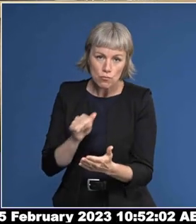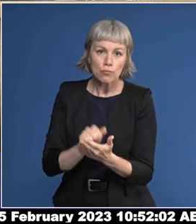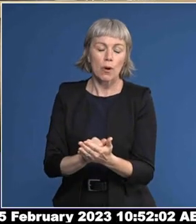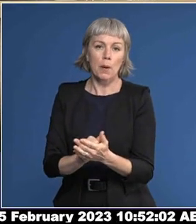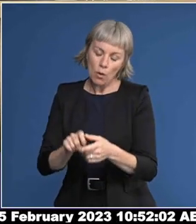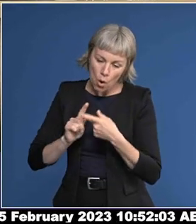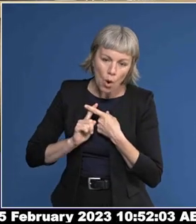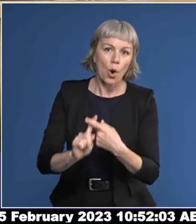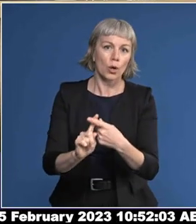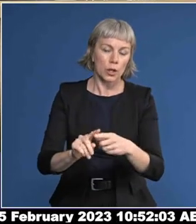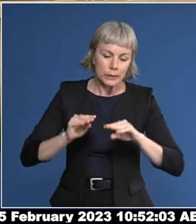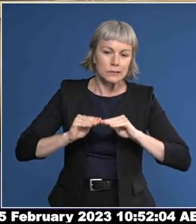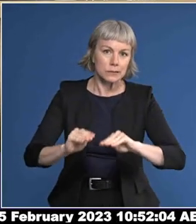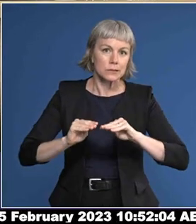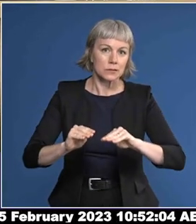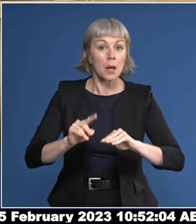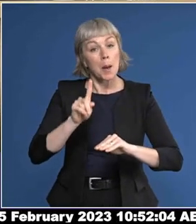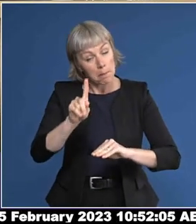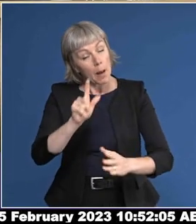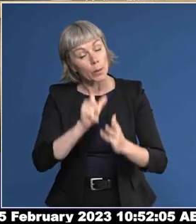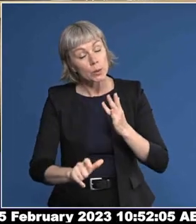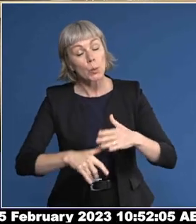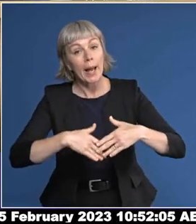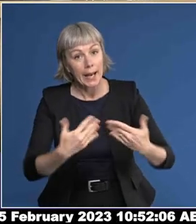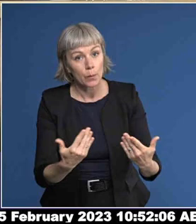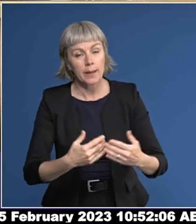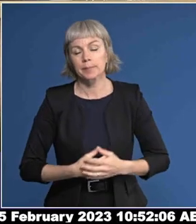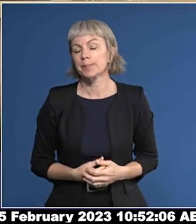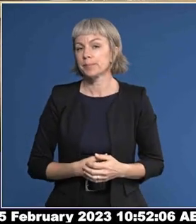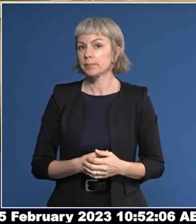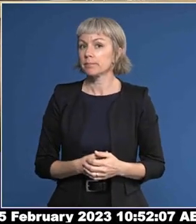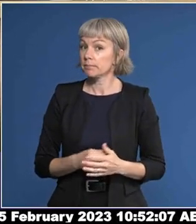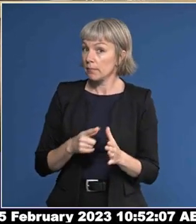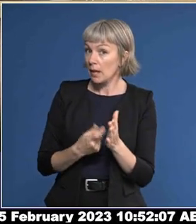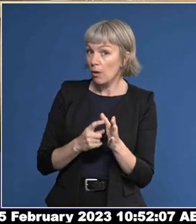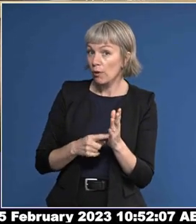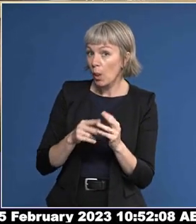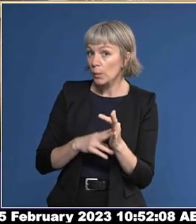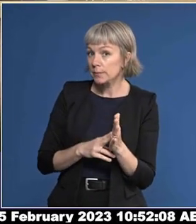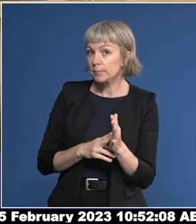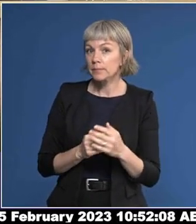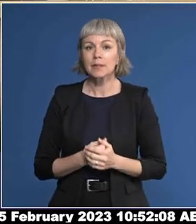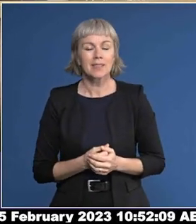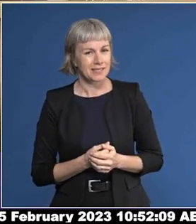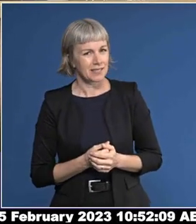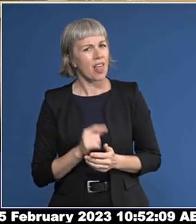But we do it anyway. MS EASTMAN: What about Araluen? Yes, I think the funding model makes it really difficult for organisations